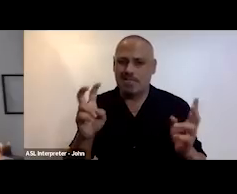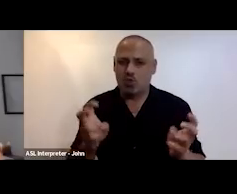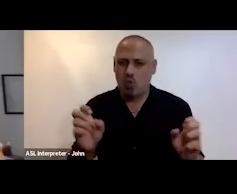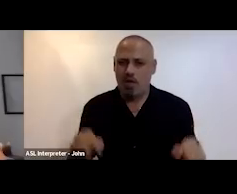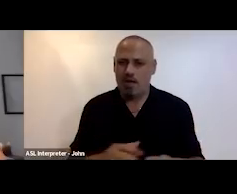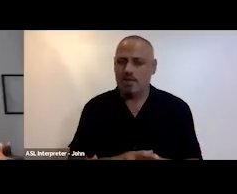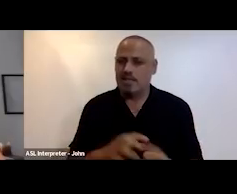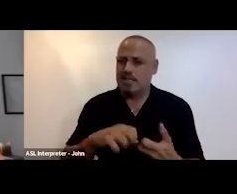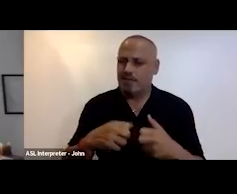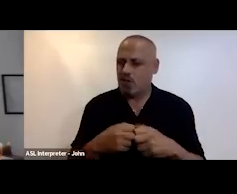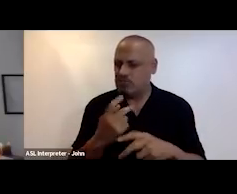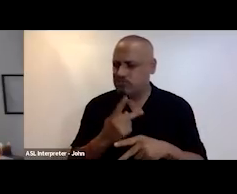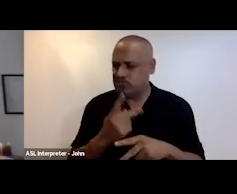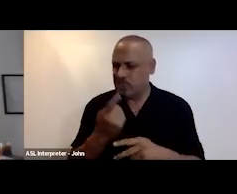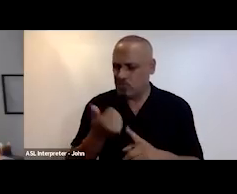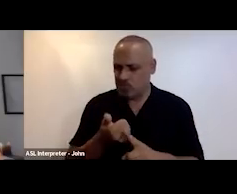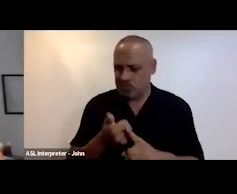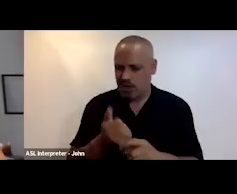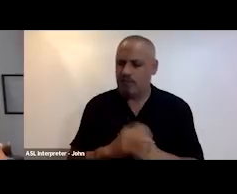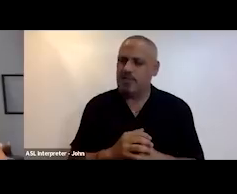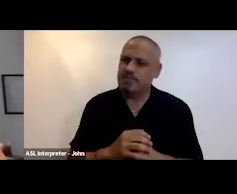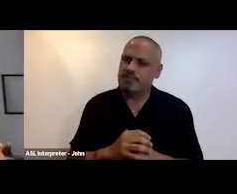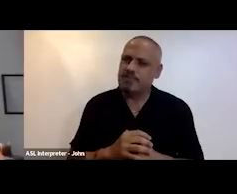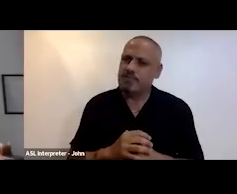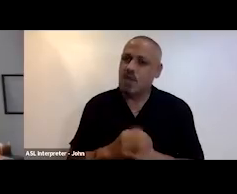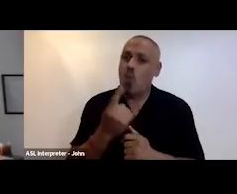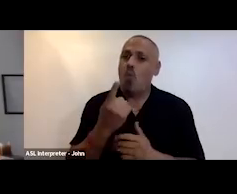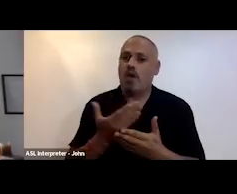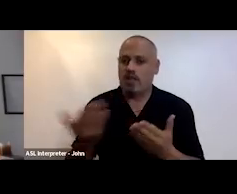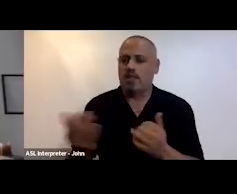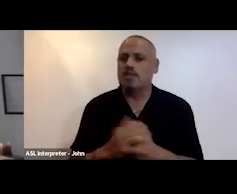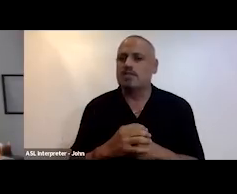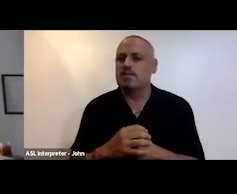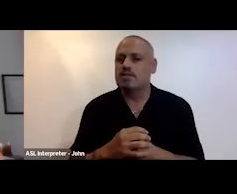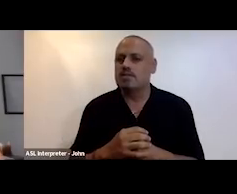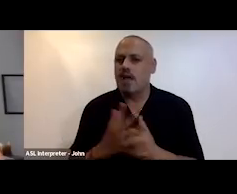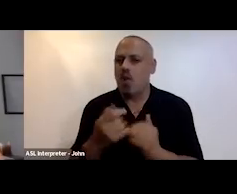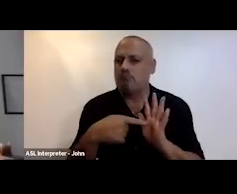difficulty taking care of oneself. One of the things that I want to point out in particular